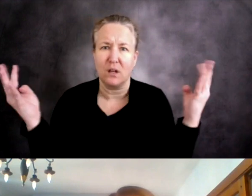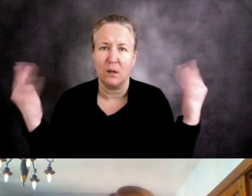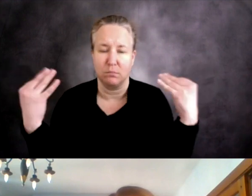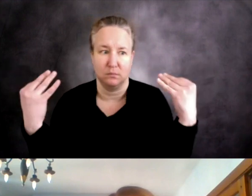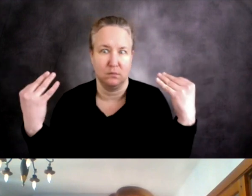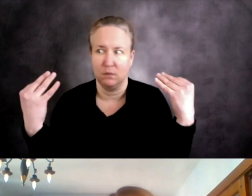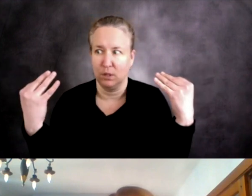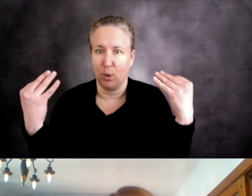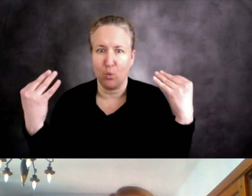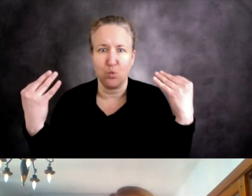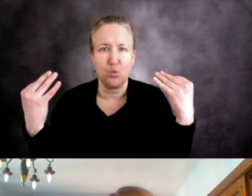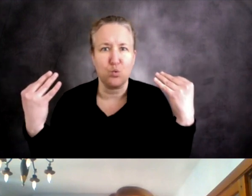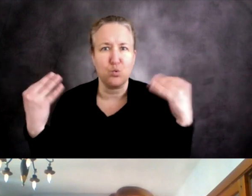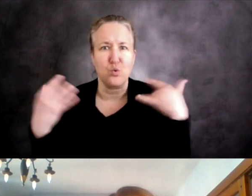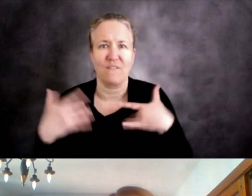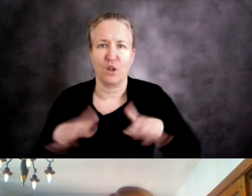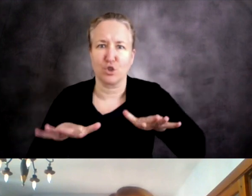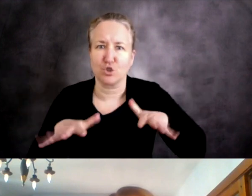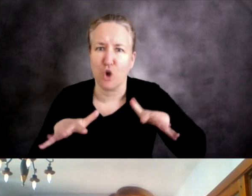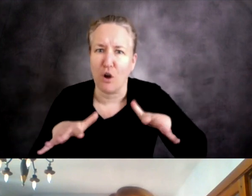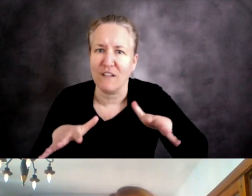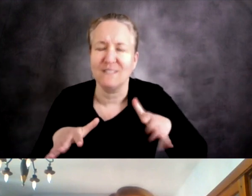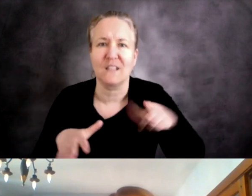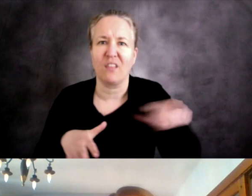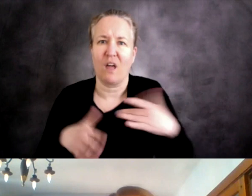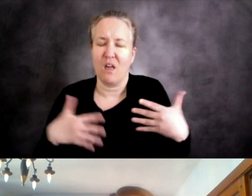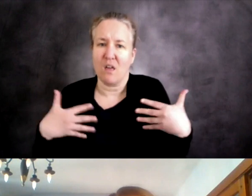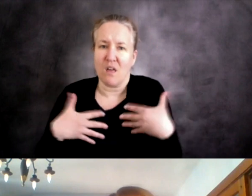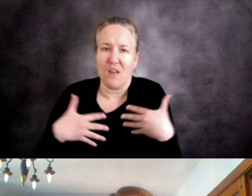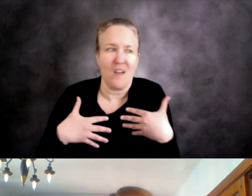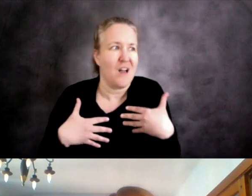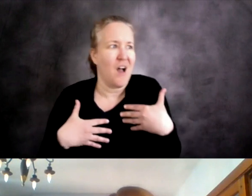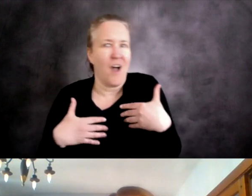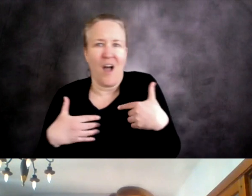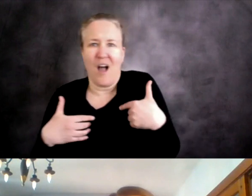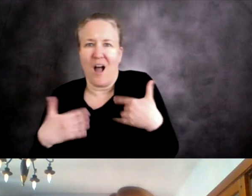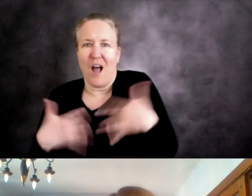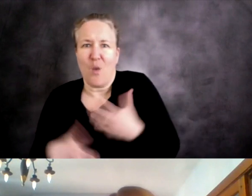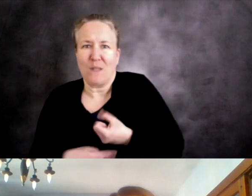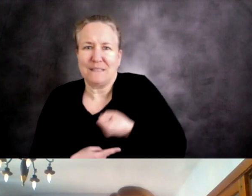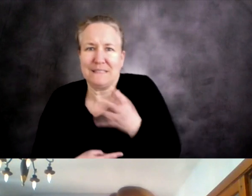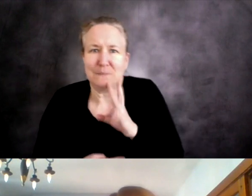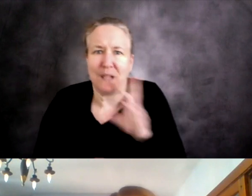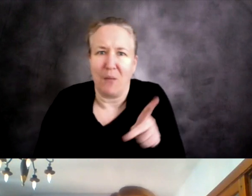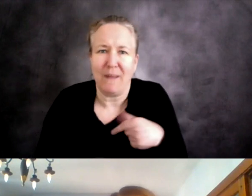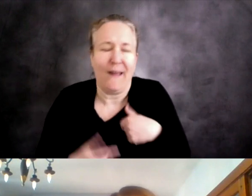And they get very nervous and they're afraid to say “Stop” or “I don't understand” or “Slow down.”